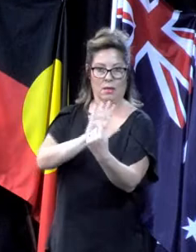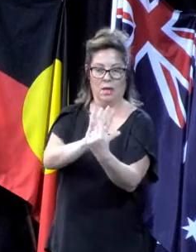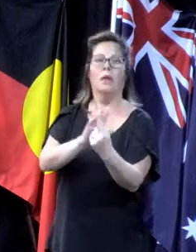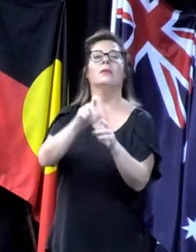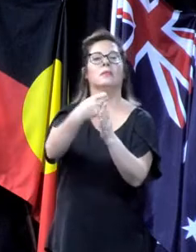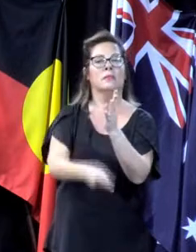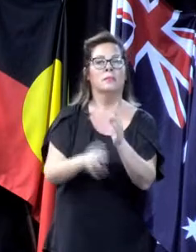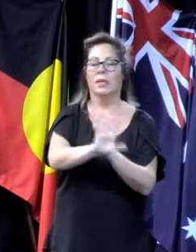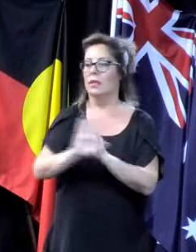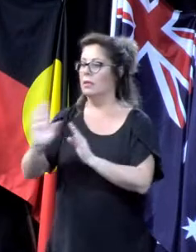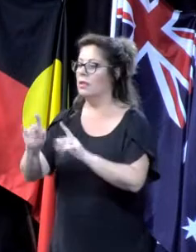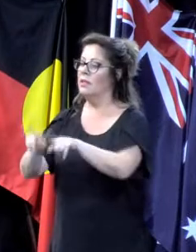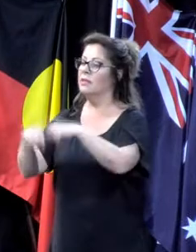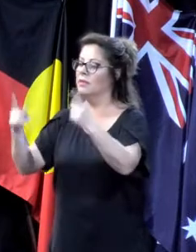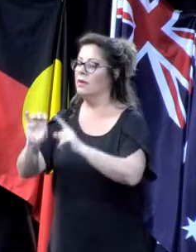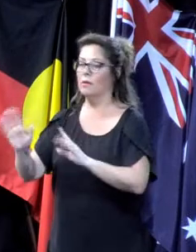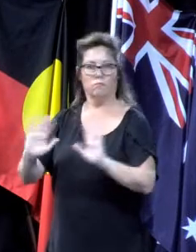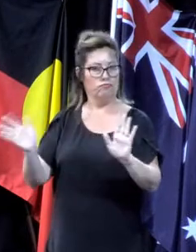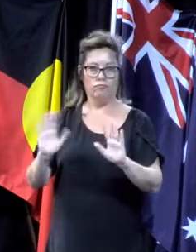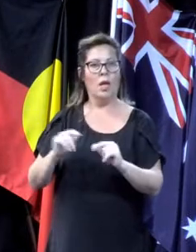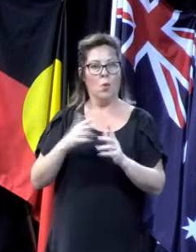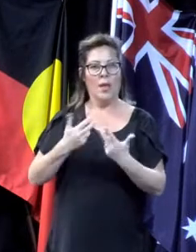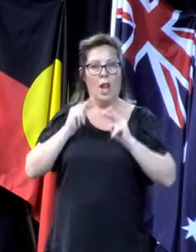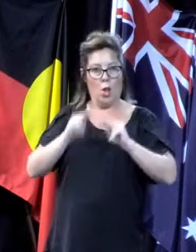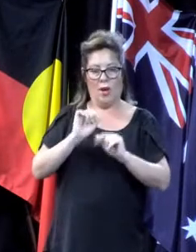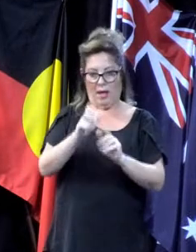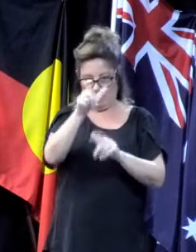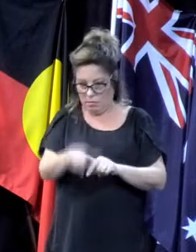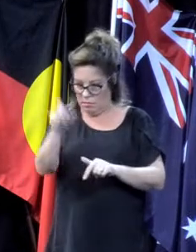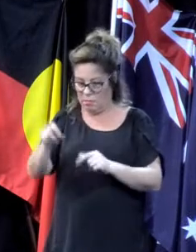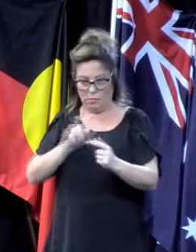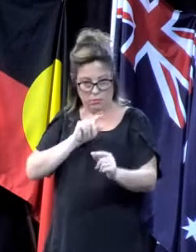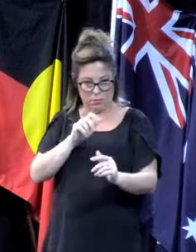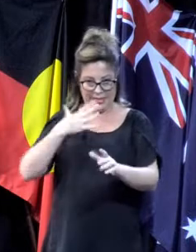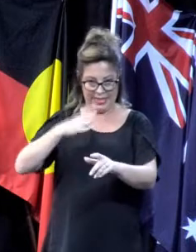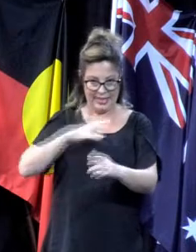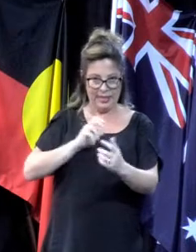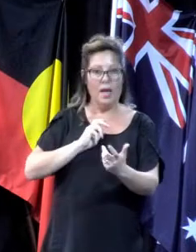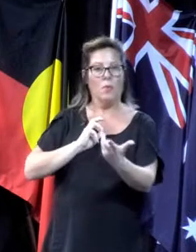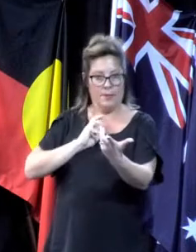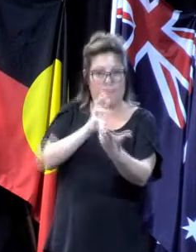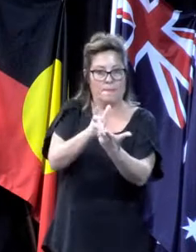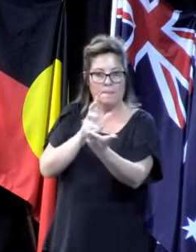And we, as a school, are working and looking at a personalized plan in catering for their individual needs and support.